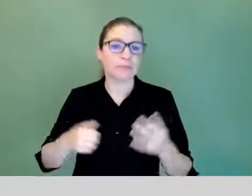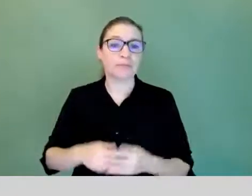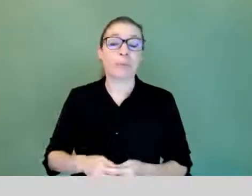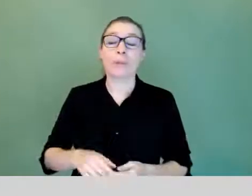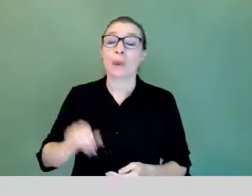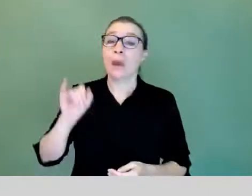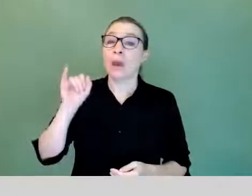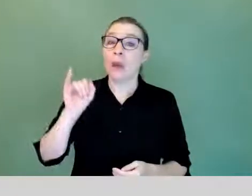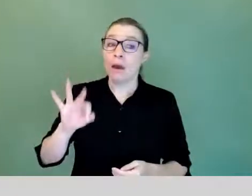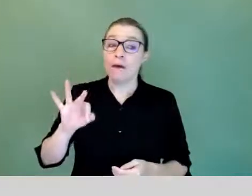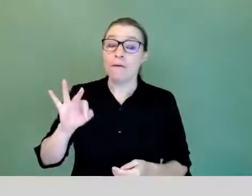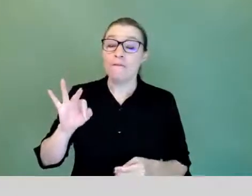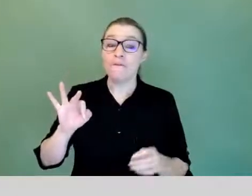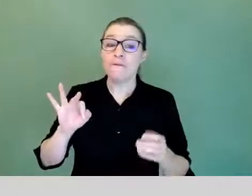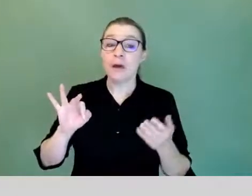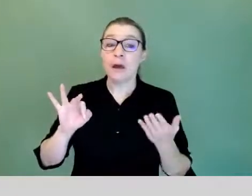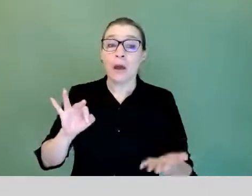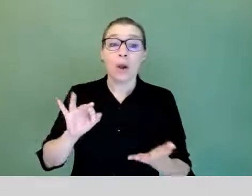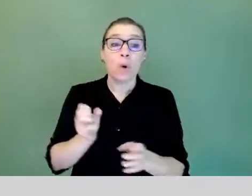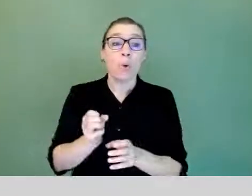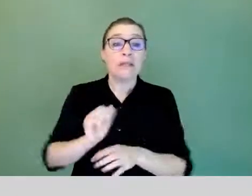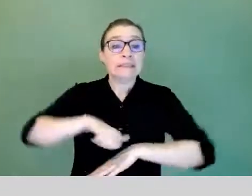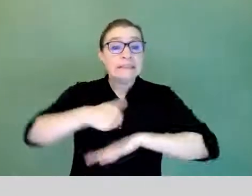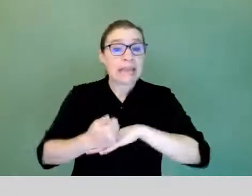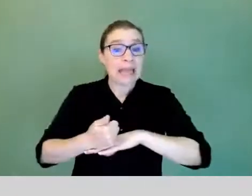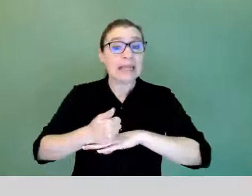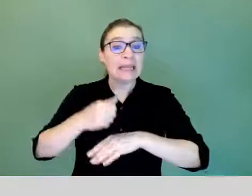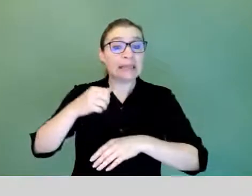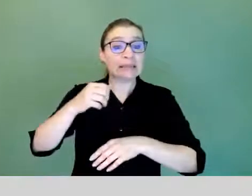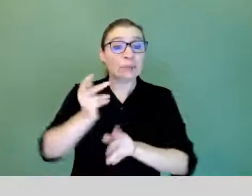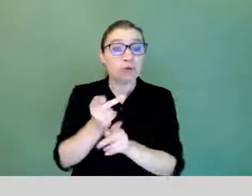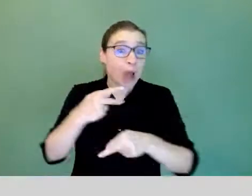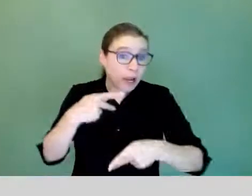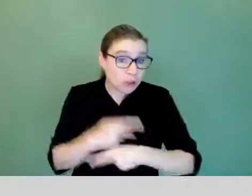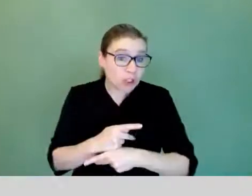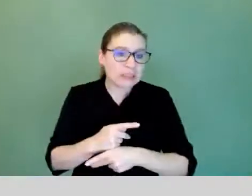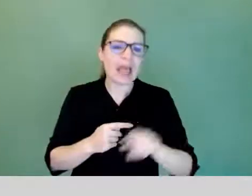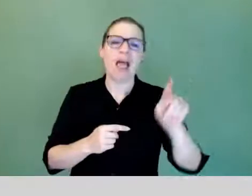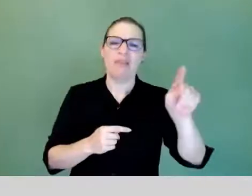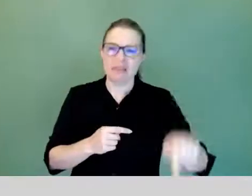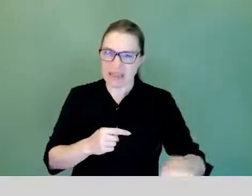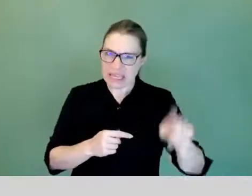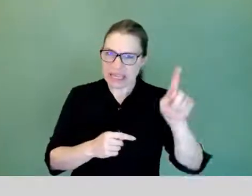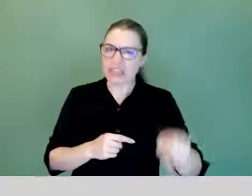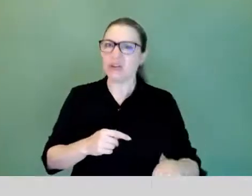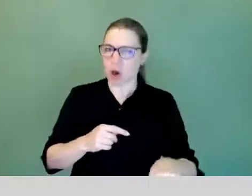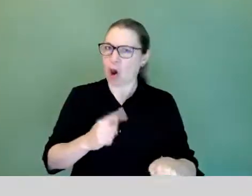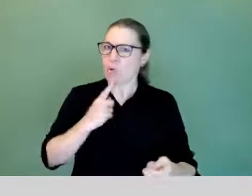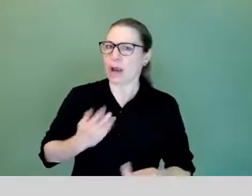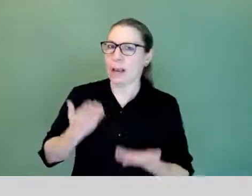Then if you are making some settings production.py file then these are the settings which are recommended.